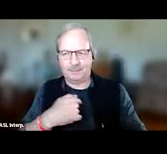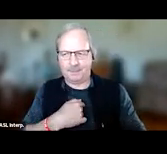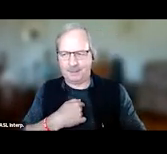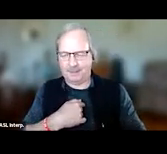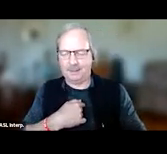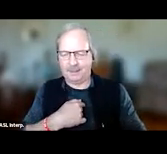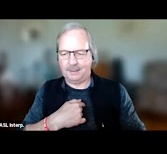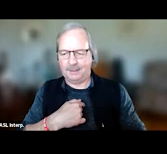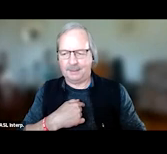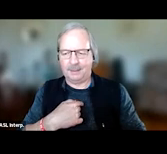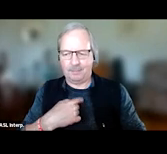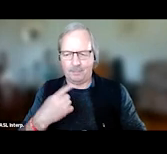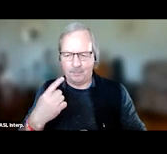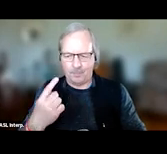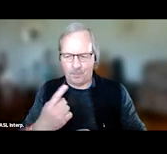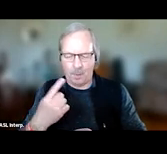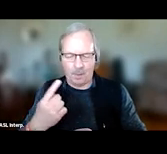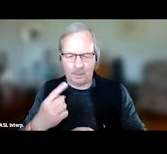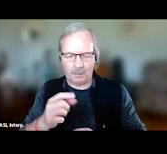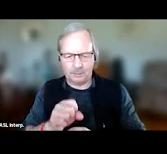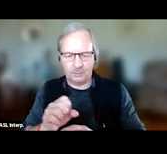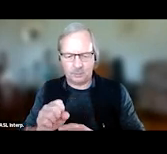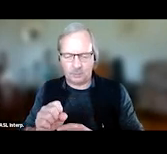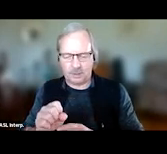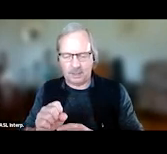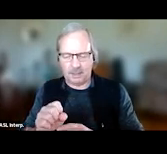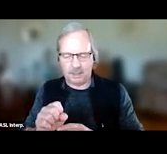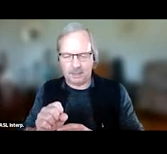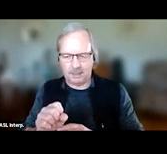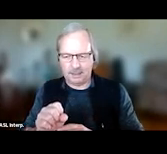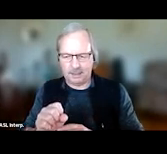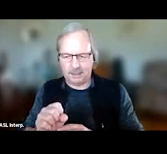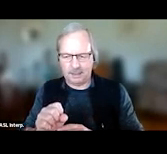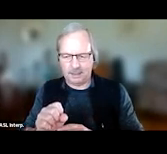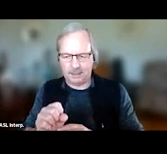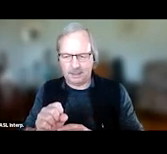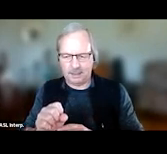And I will always, I thank social security, because what was six, seven months,